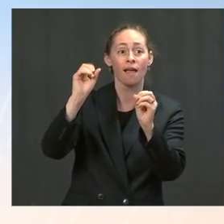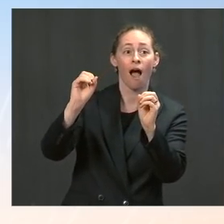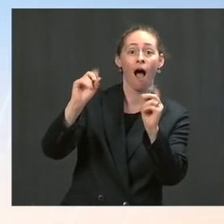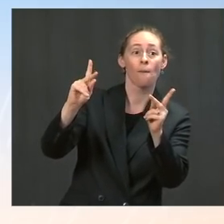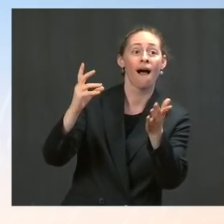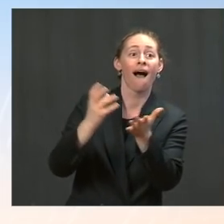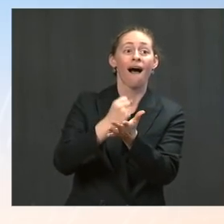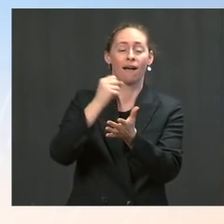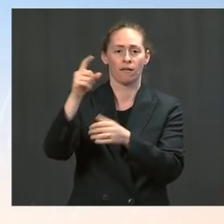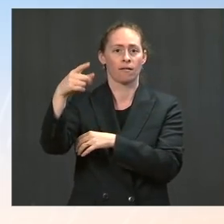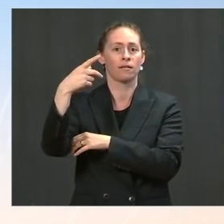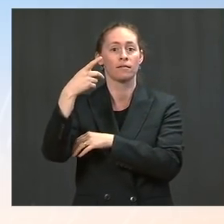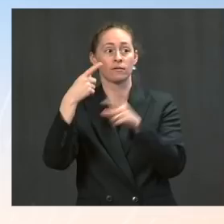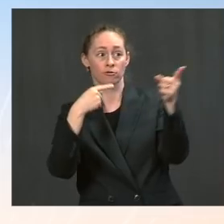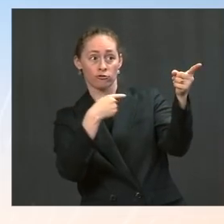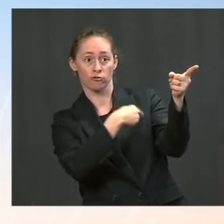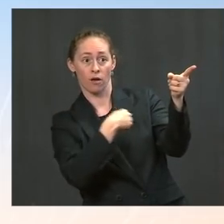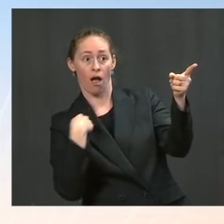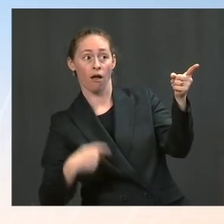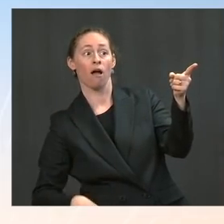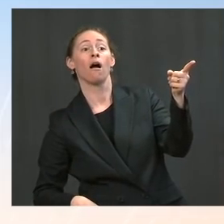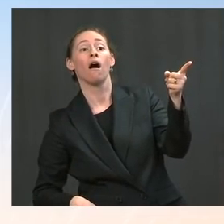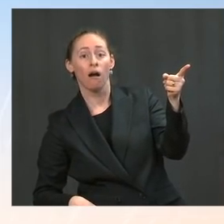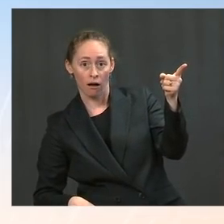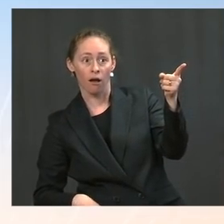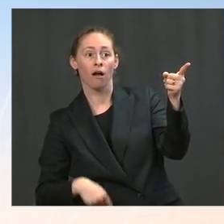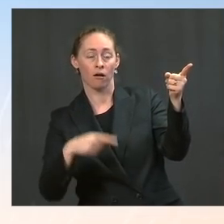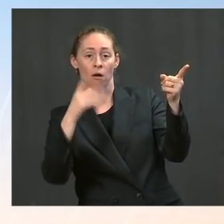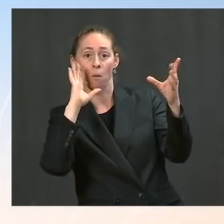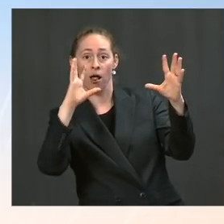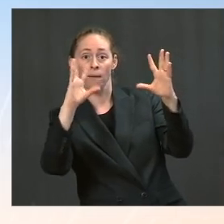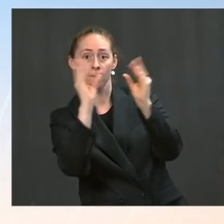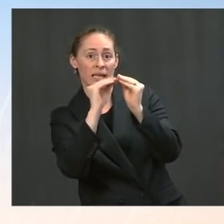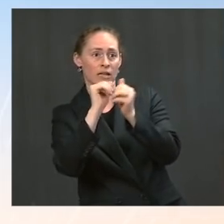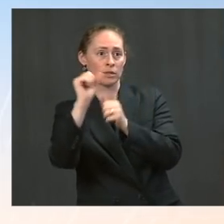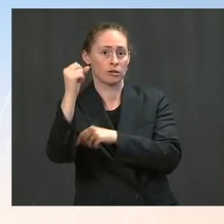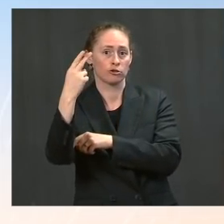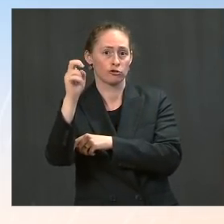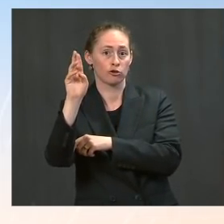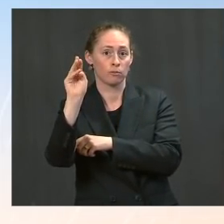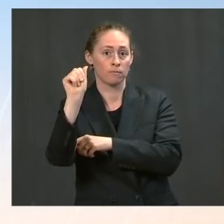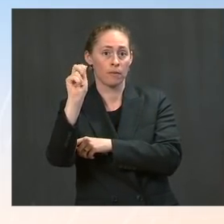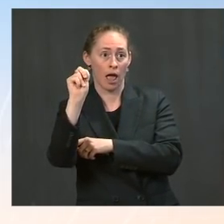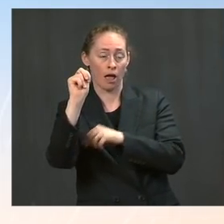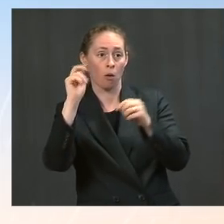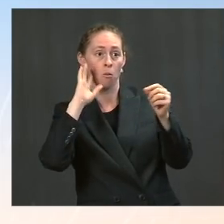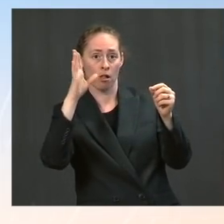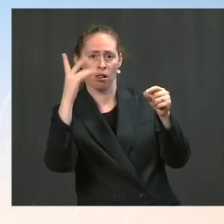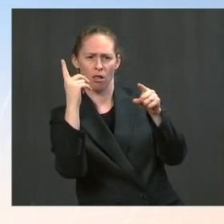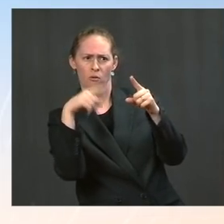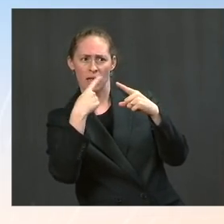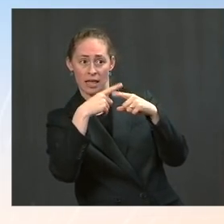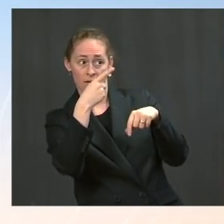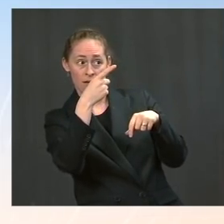We've been clear we will engage in conversations at the appropriate level when there's an opportunity for them to be substantive